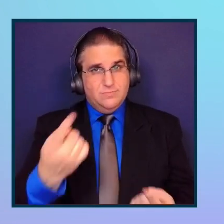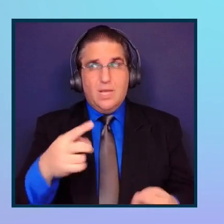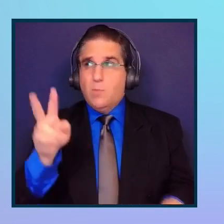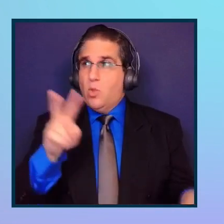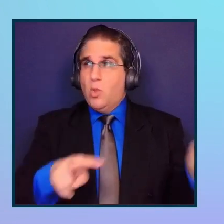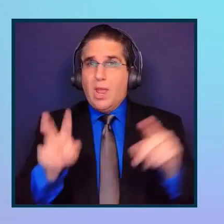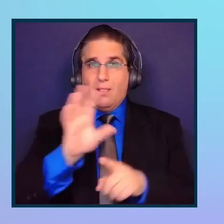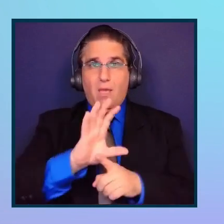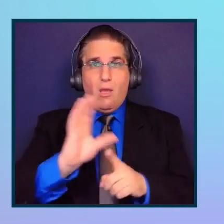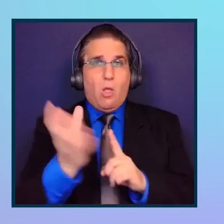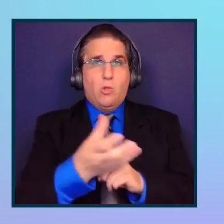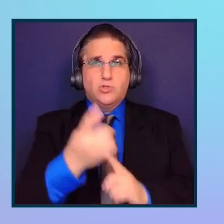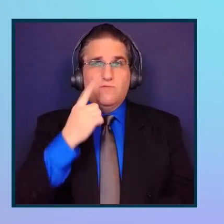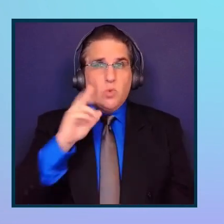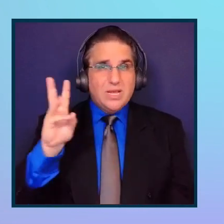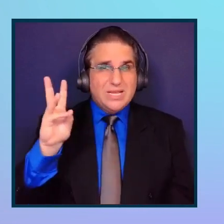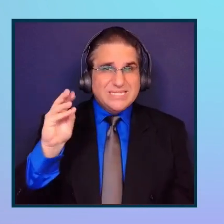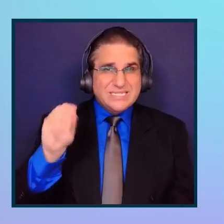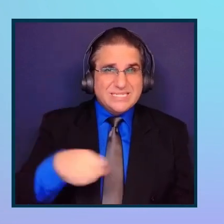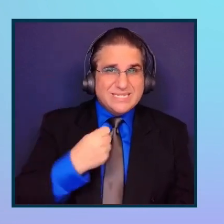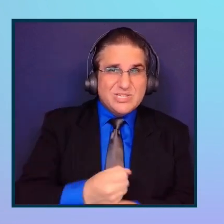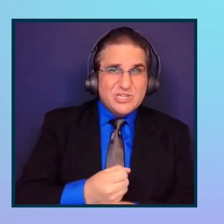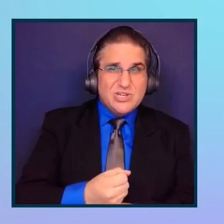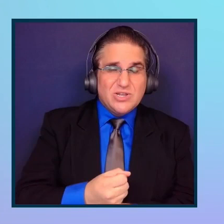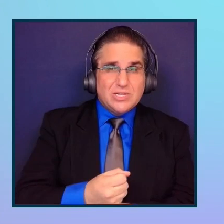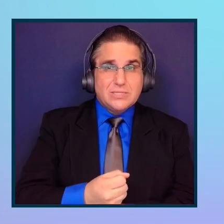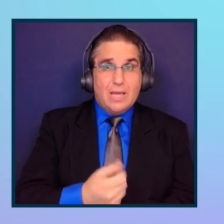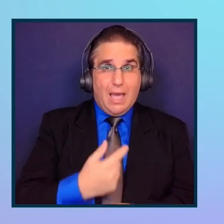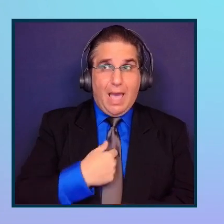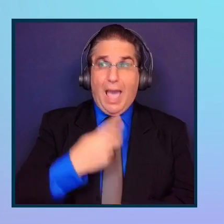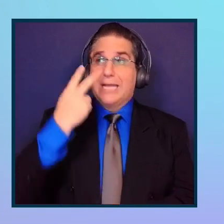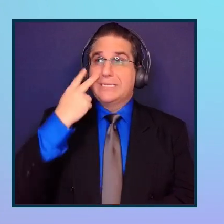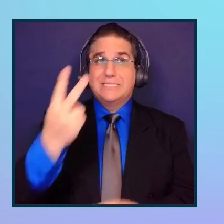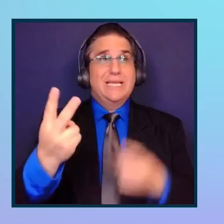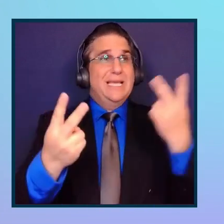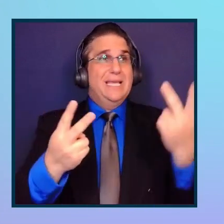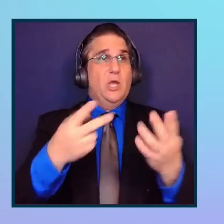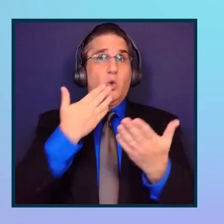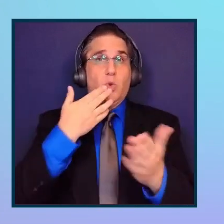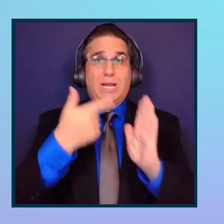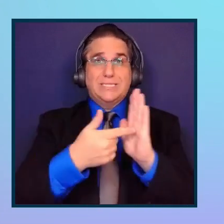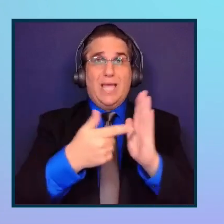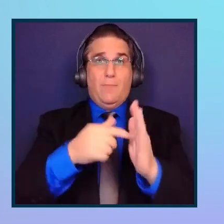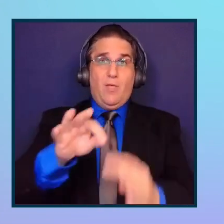I can't recall very many times I have seen perfect, even the perfect kilogram,